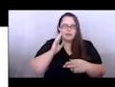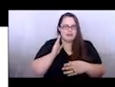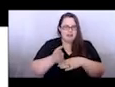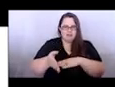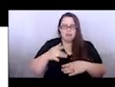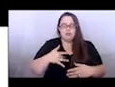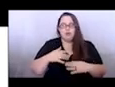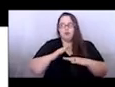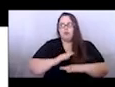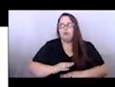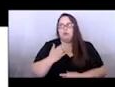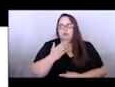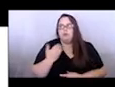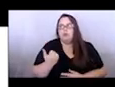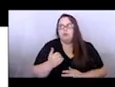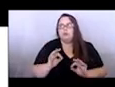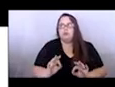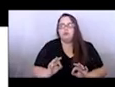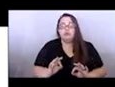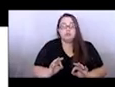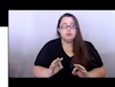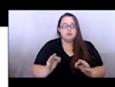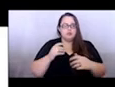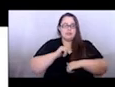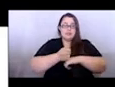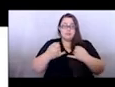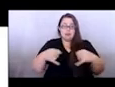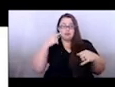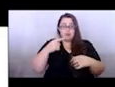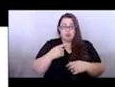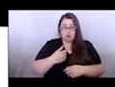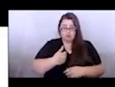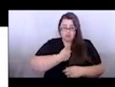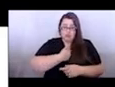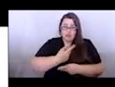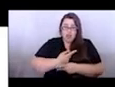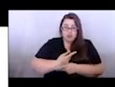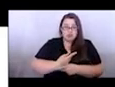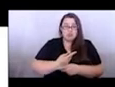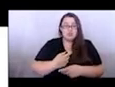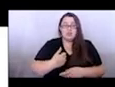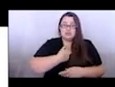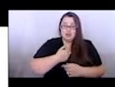We set boundaries for self-care, self-love and to ensure honest interactions in our future relationships.